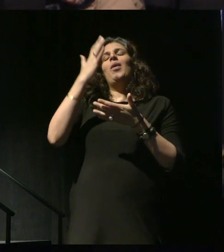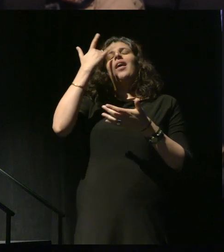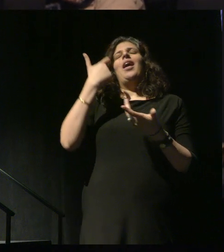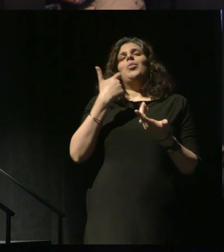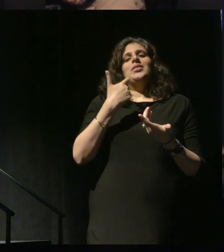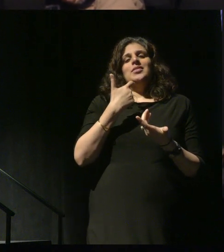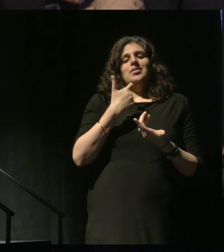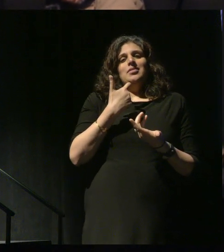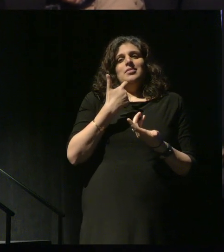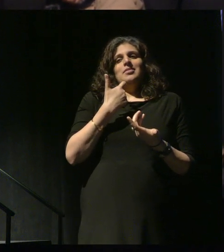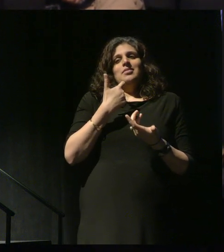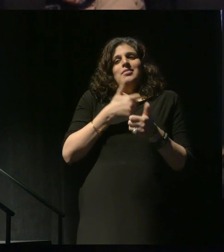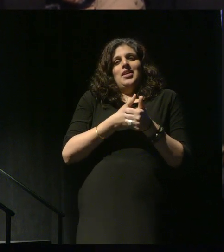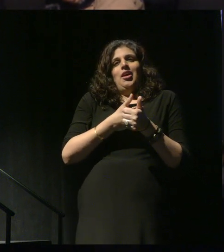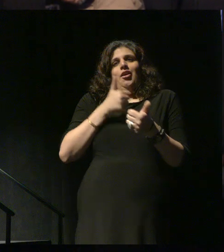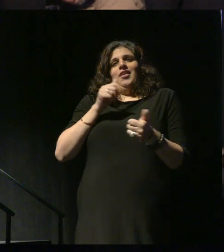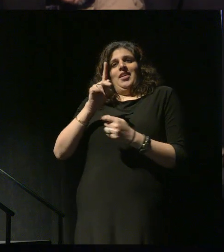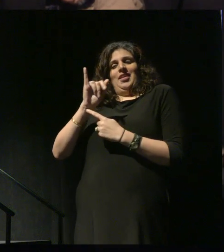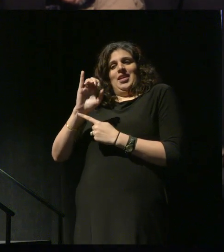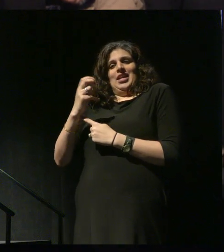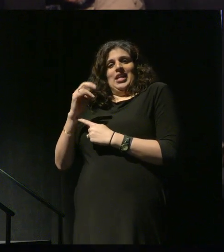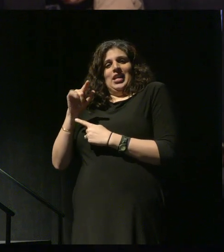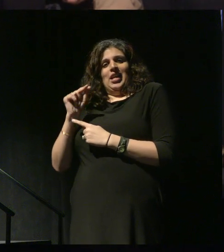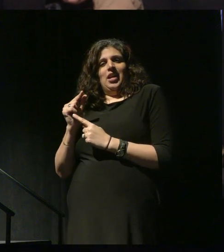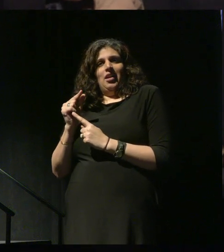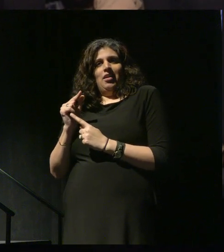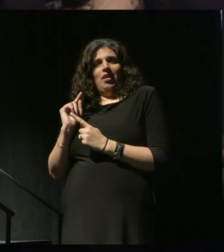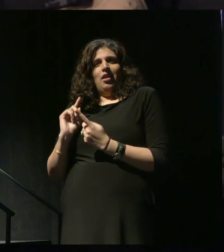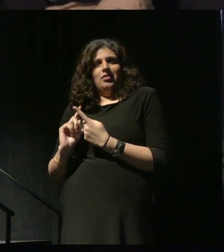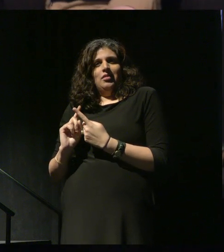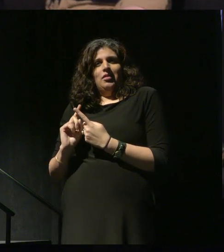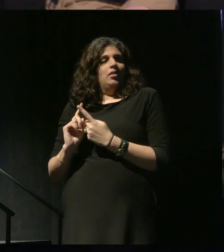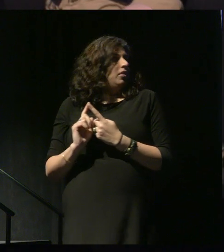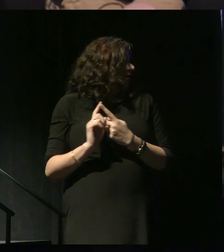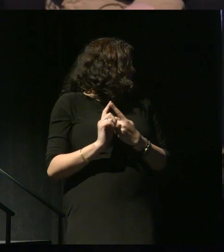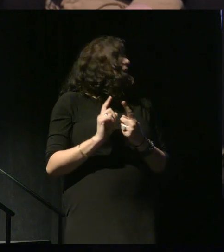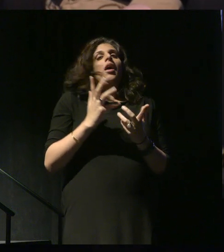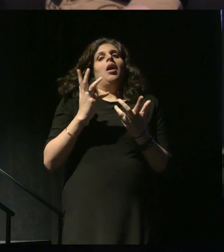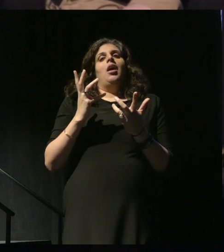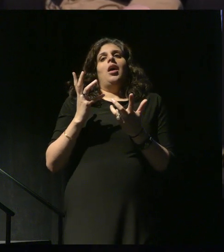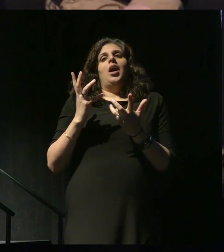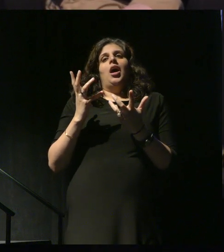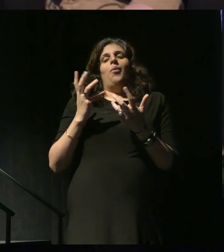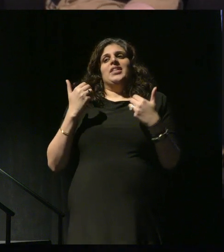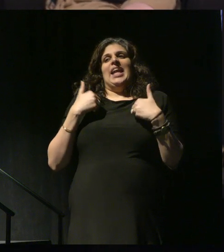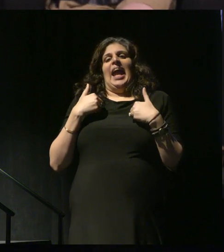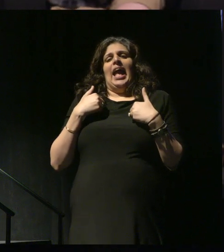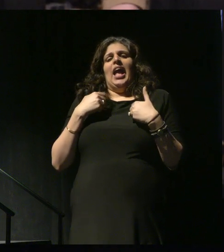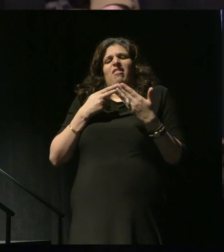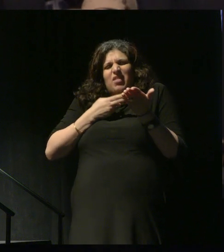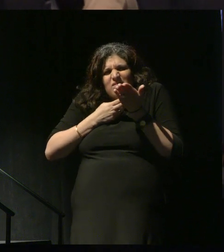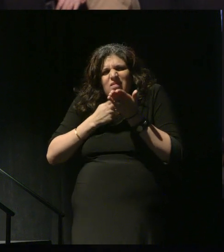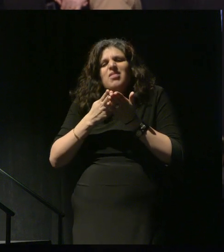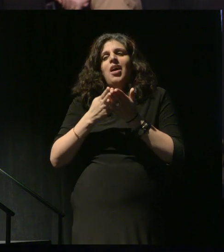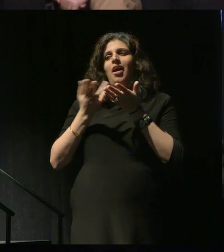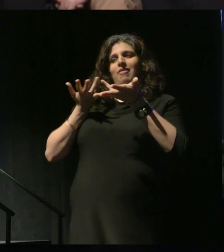I was actually avoiding Kai Chang during the conference because I was just like, I want to have the authenticity of this interaction.